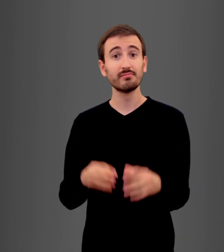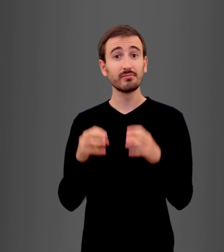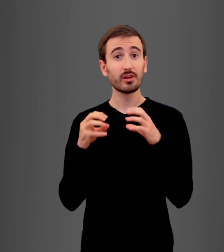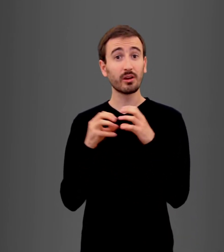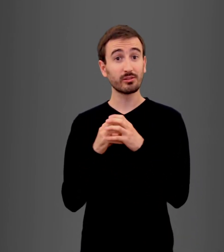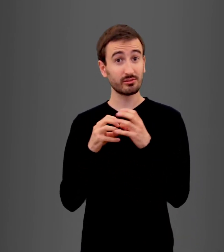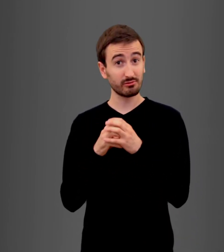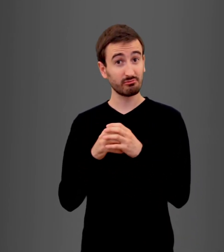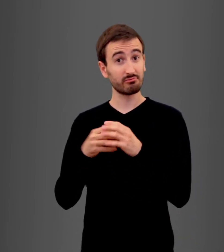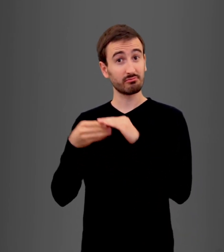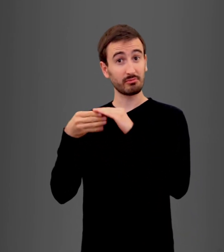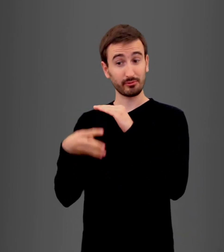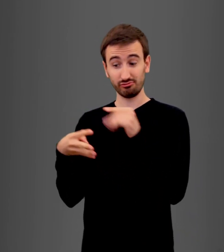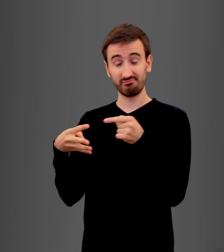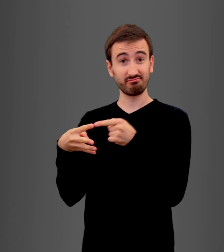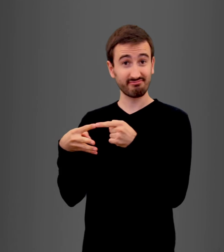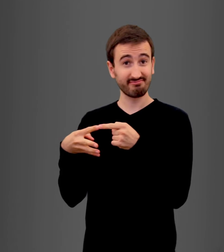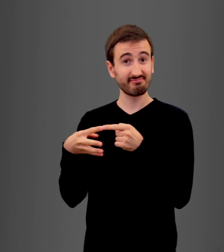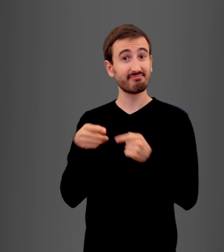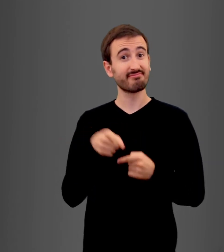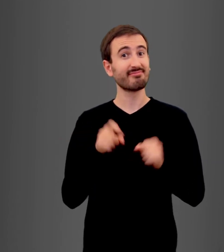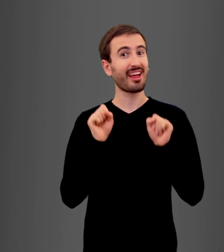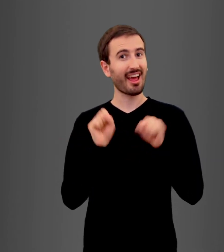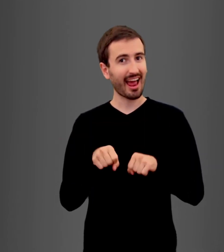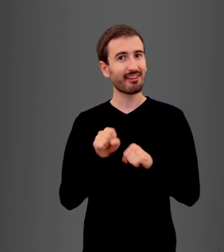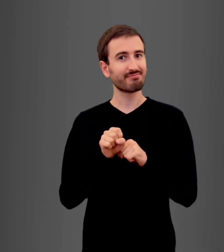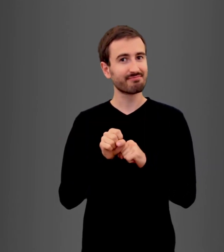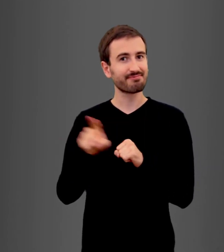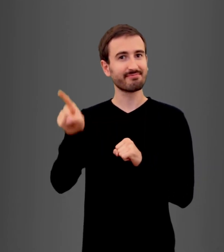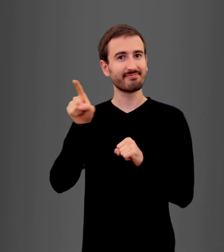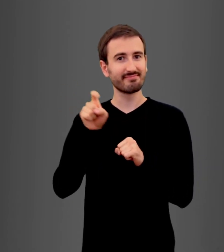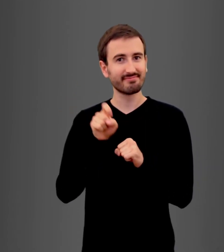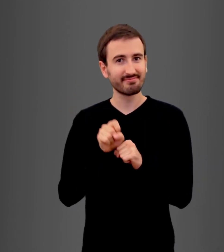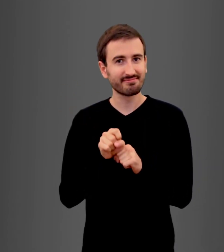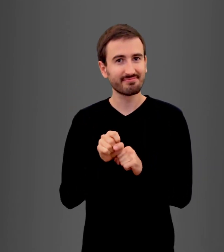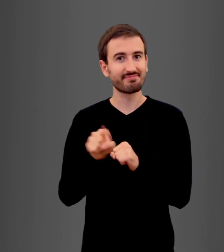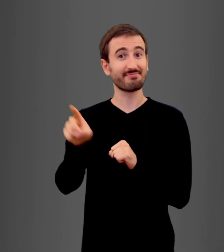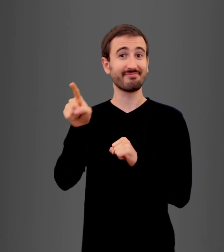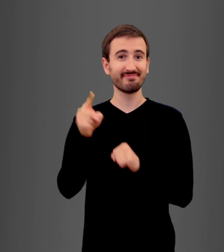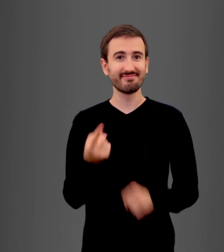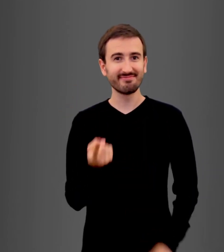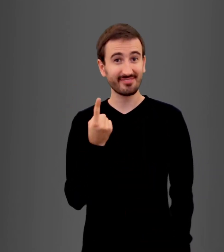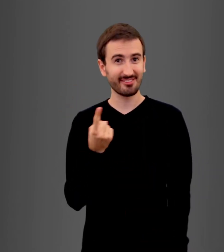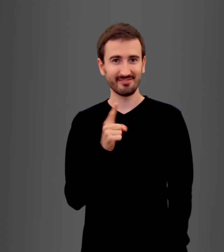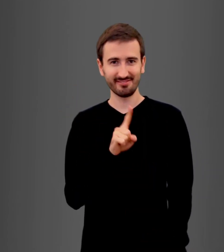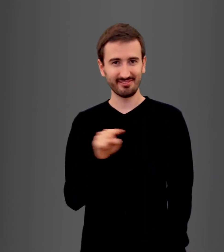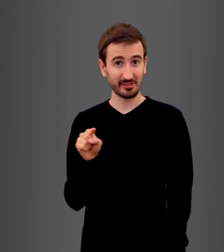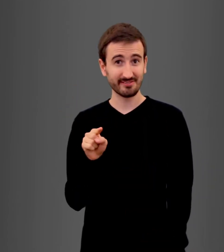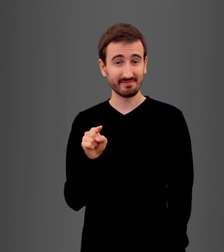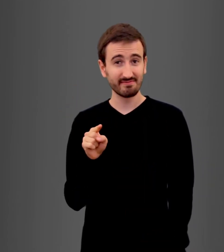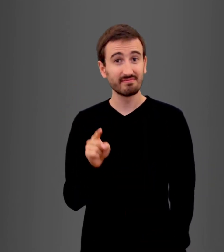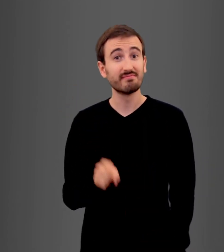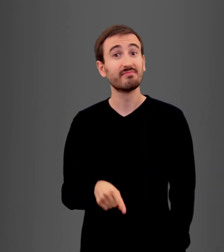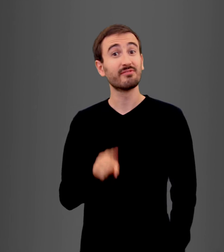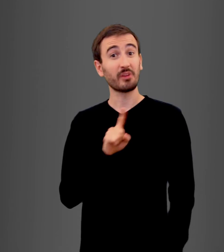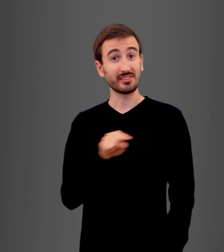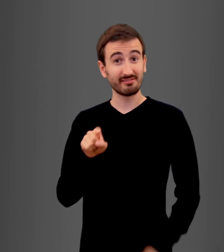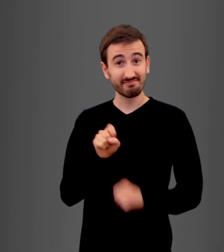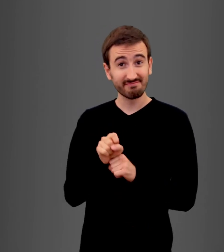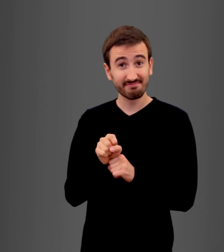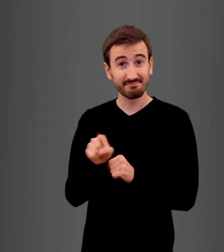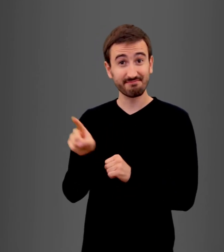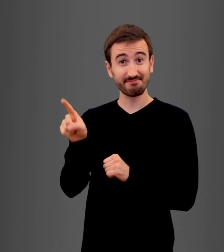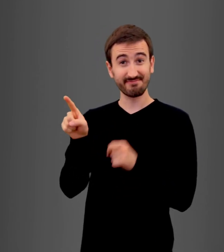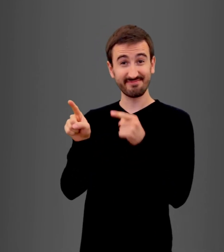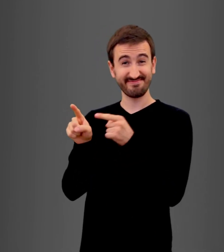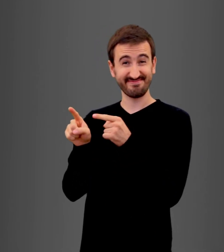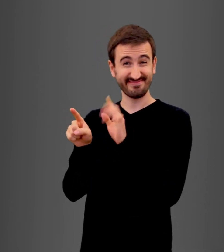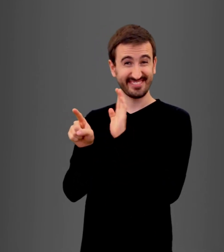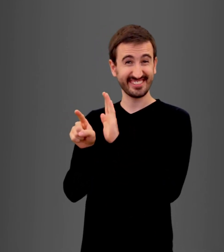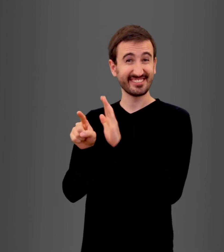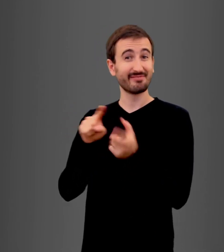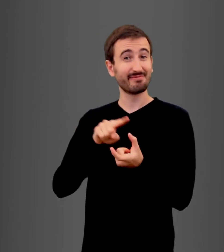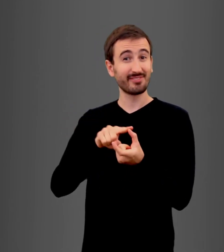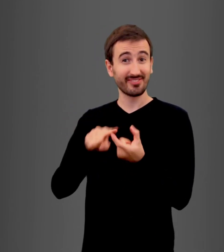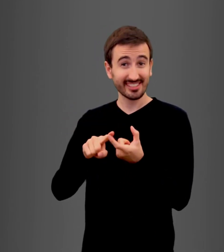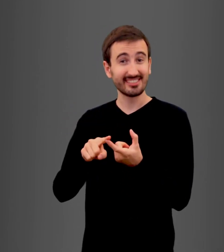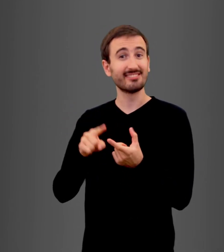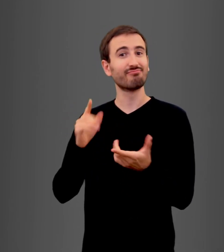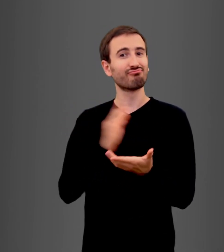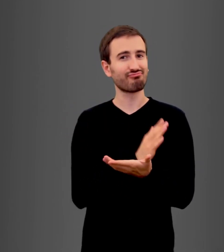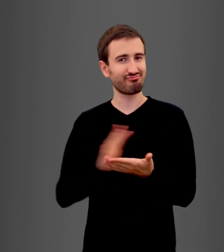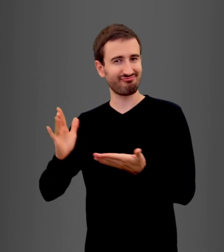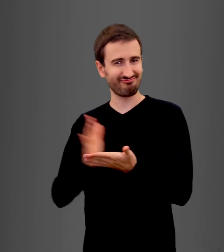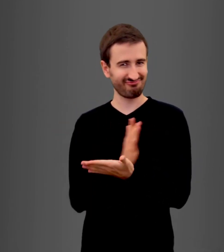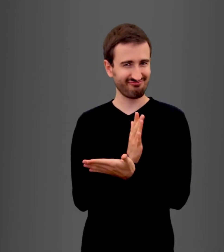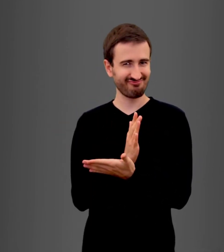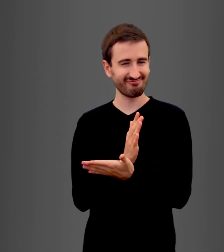Color centers can act as emitters of single photons of various wavelengths,